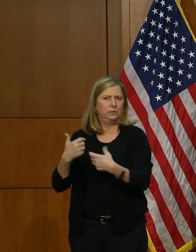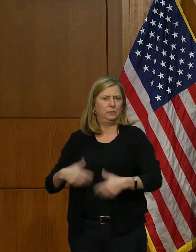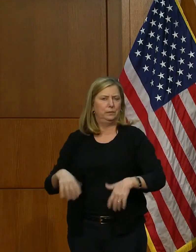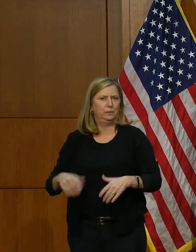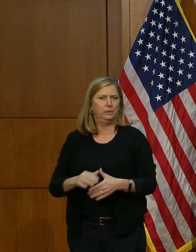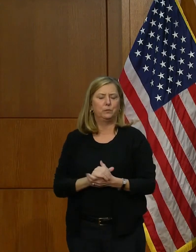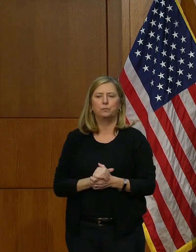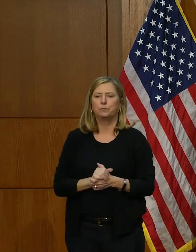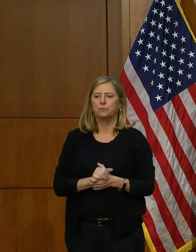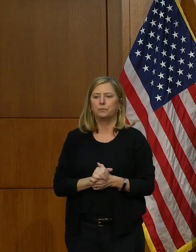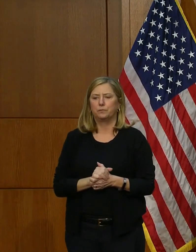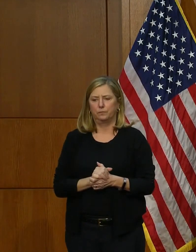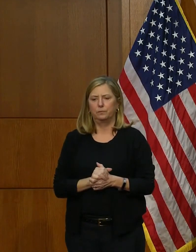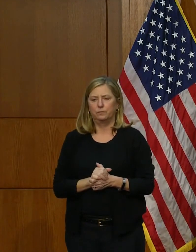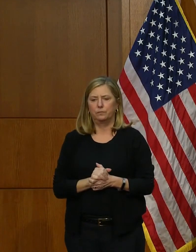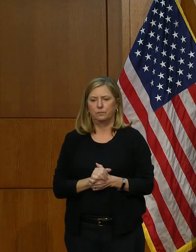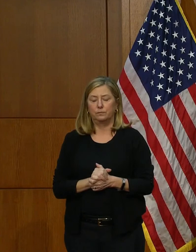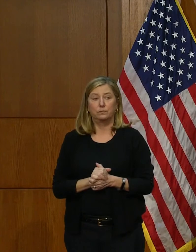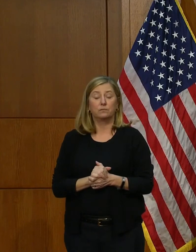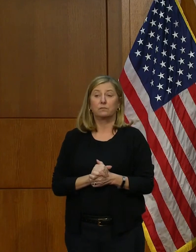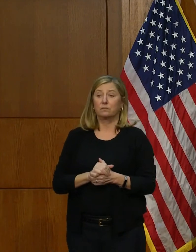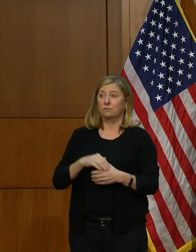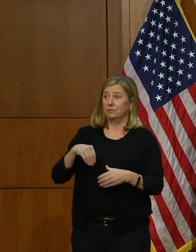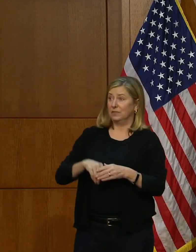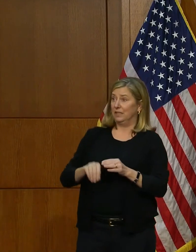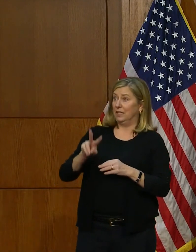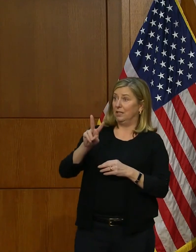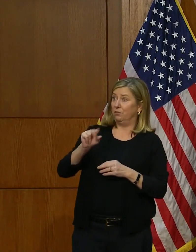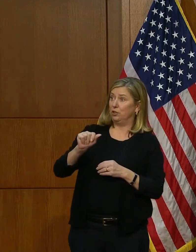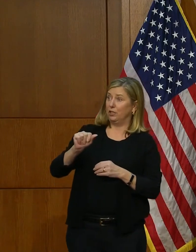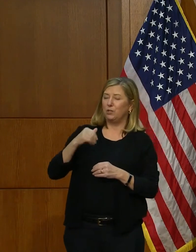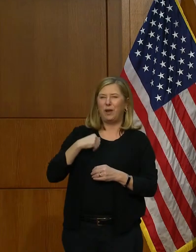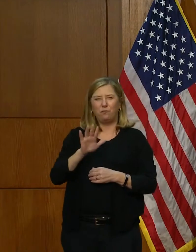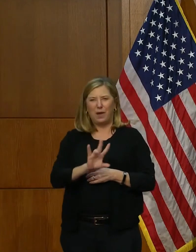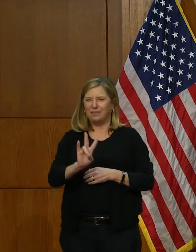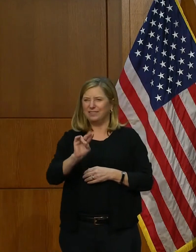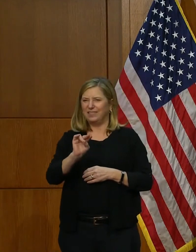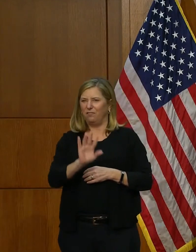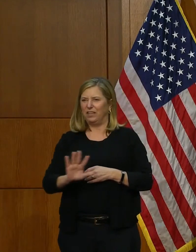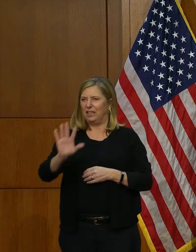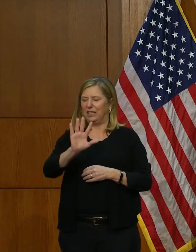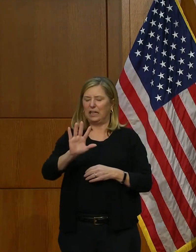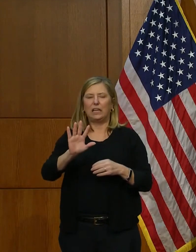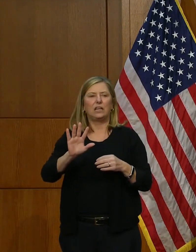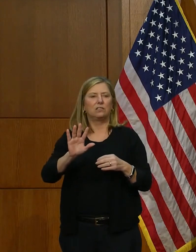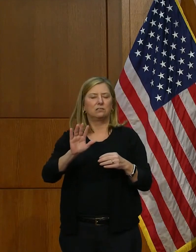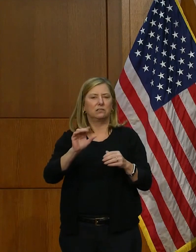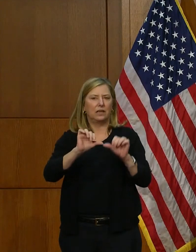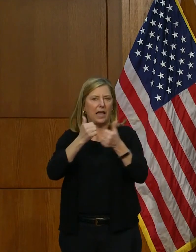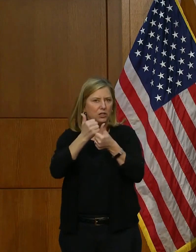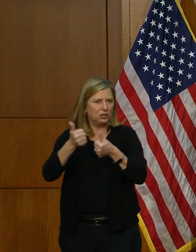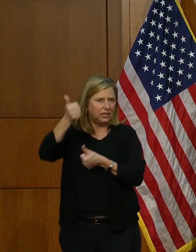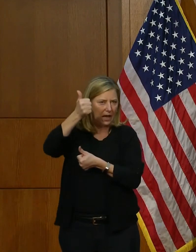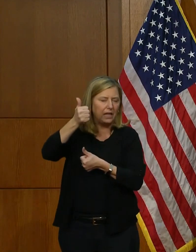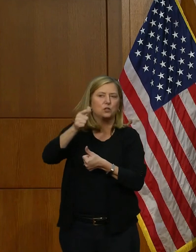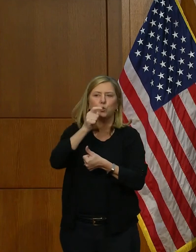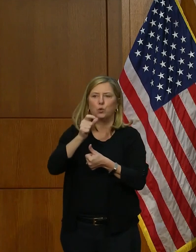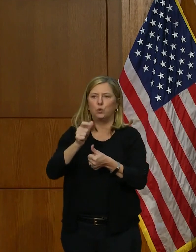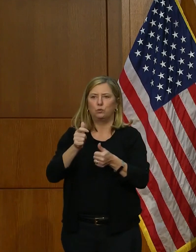RESPECT AND UNDERSTAND THE CRITICAL ROLE THAT THEY PLAY. WE HAVE 70 SOME ODD AGENCY HEADS IN THE COMMONWEALTH OF